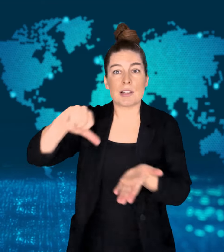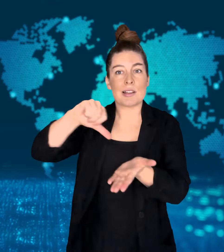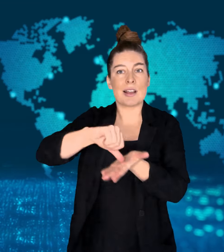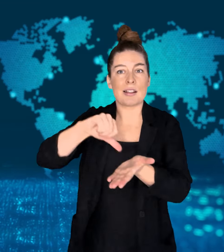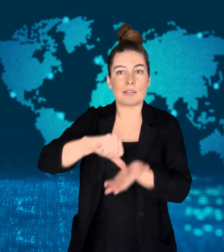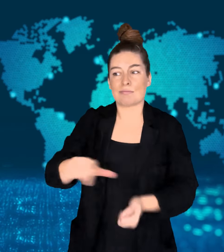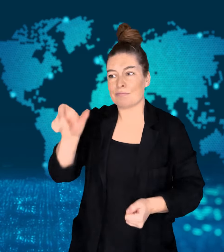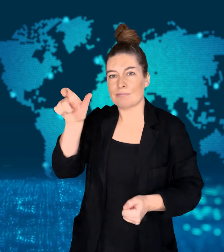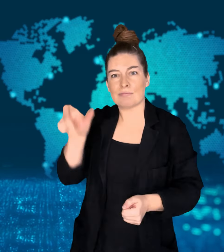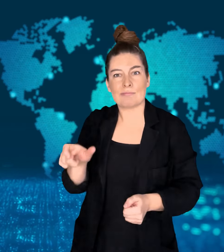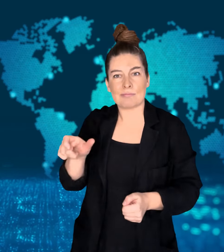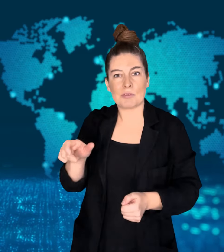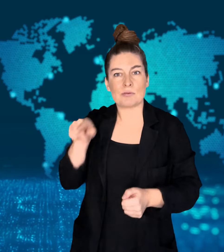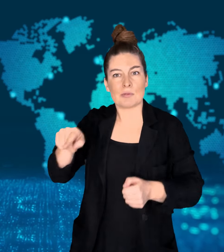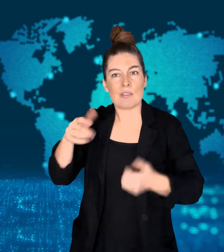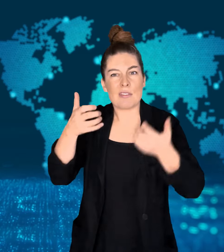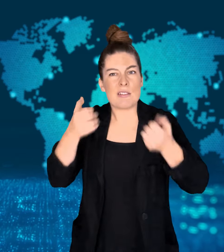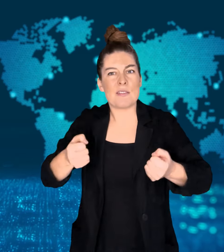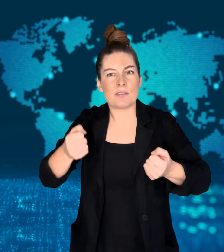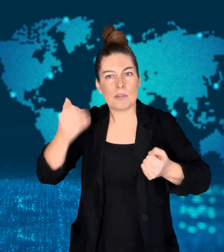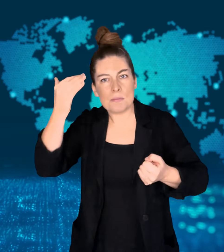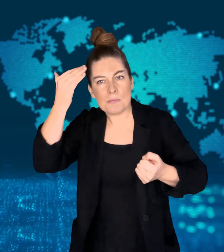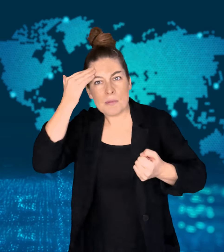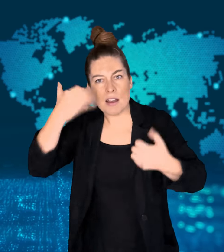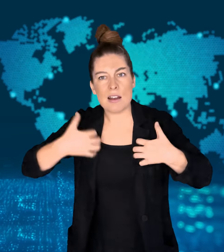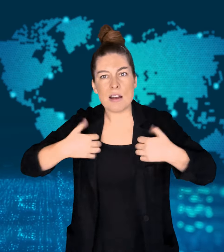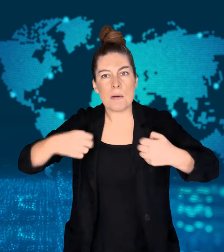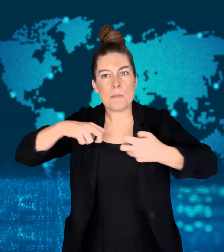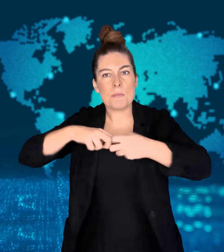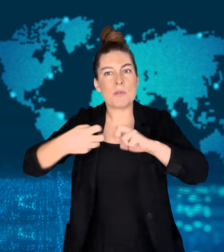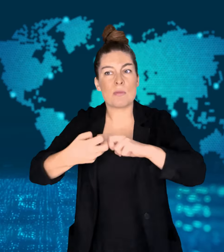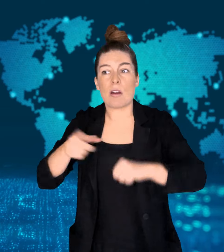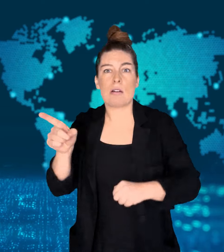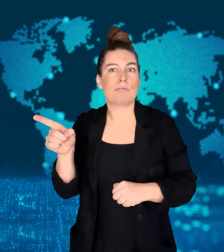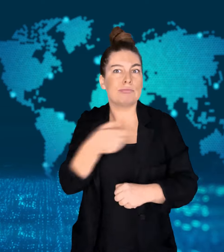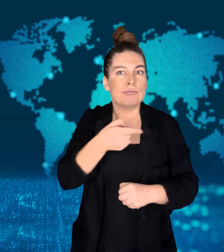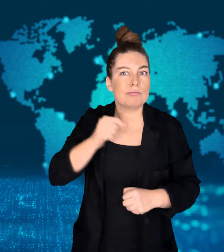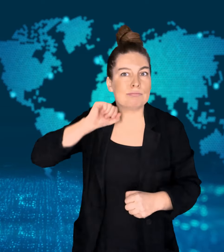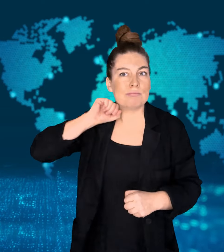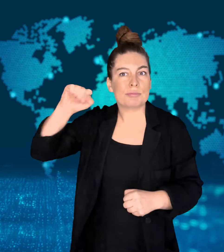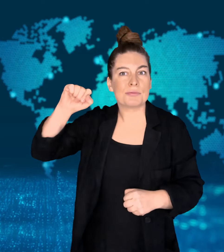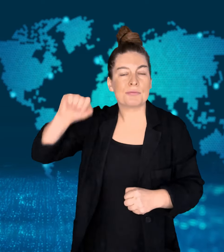Mentally ill person executed